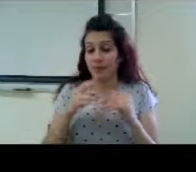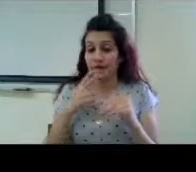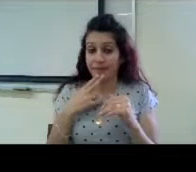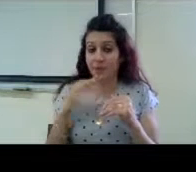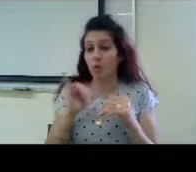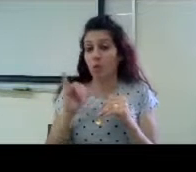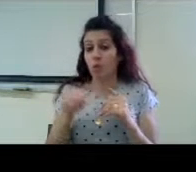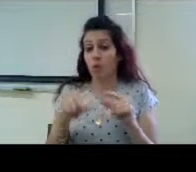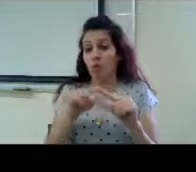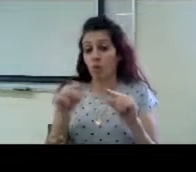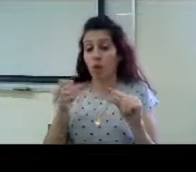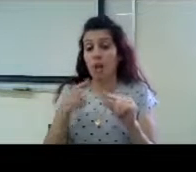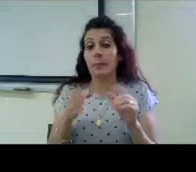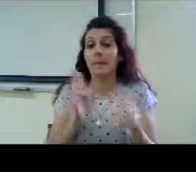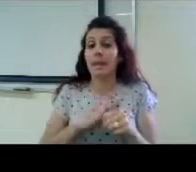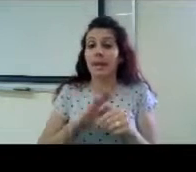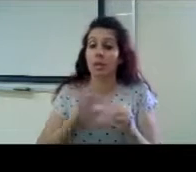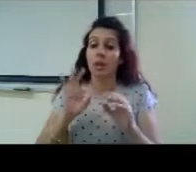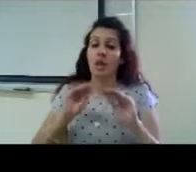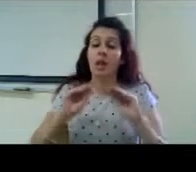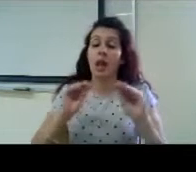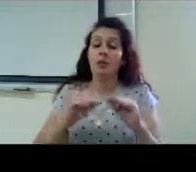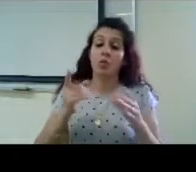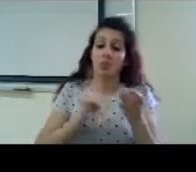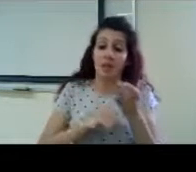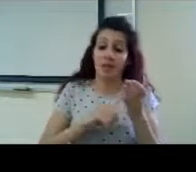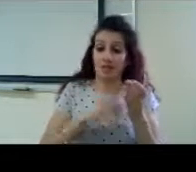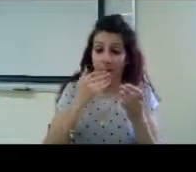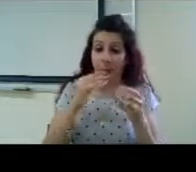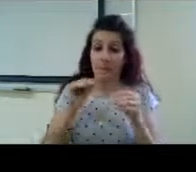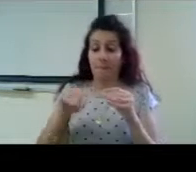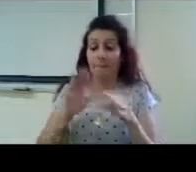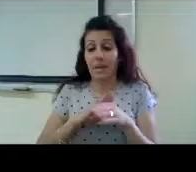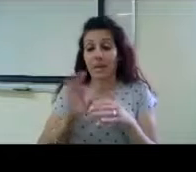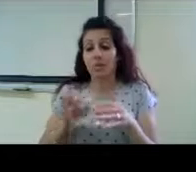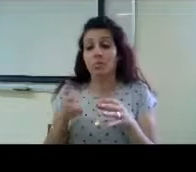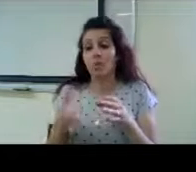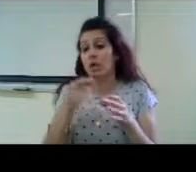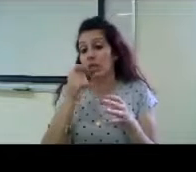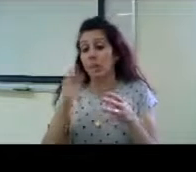parents in the village without them having to come to hundreds of miles to